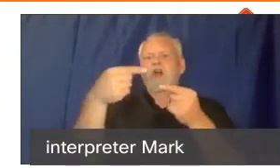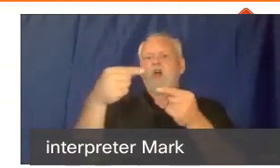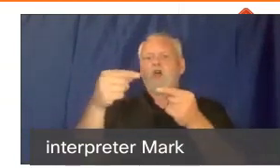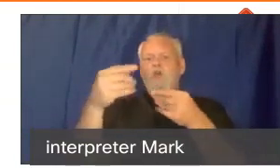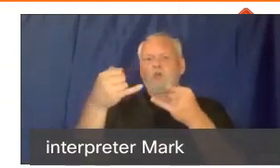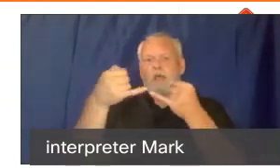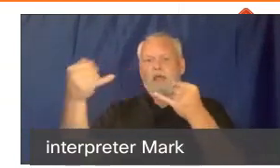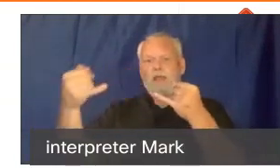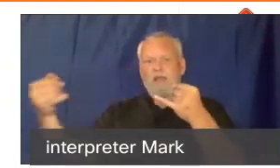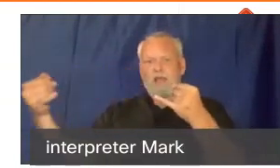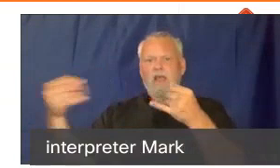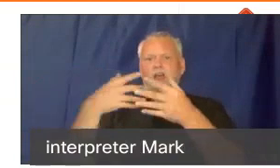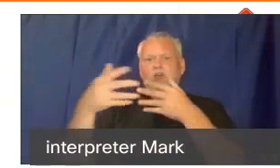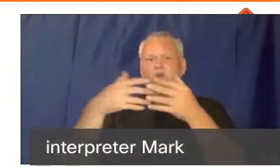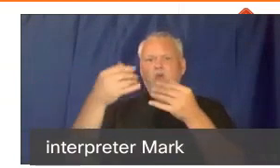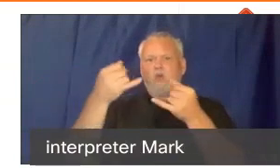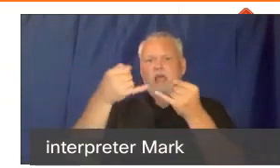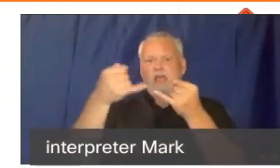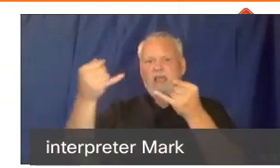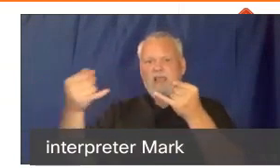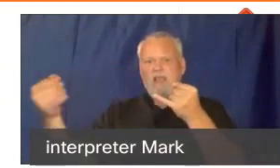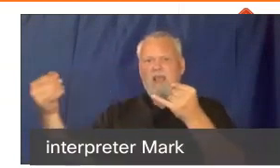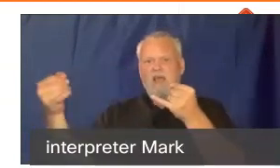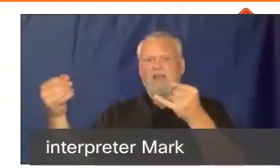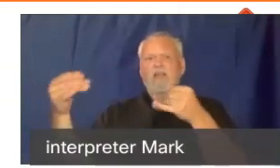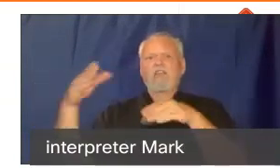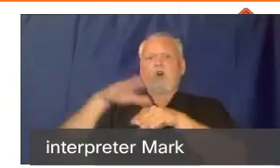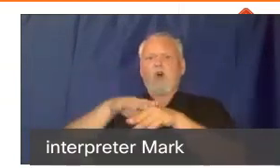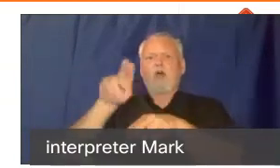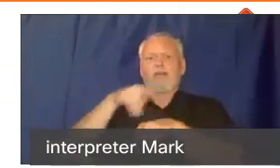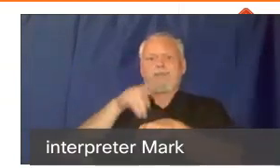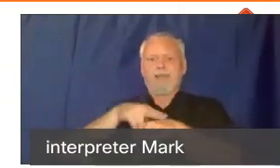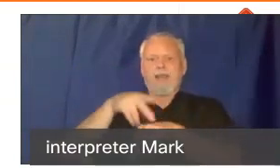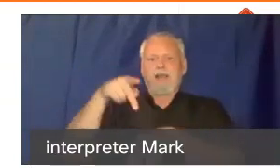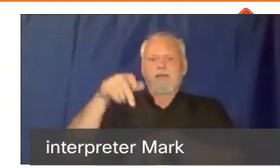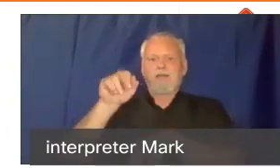That routes on the national park service property that would be off the road.